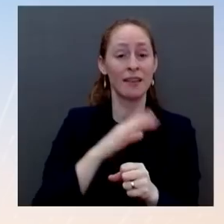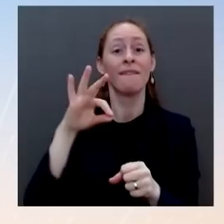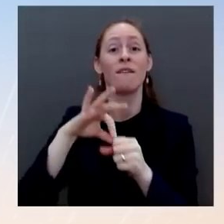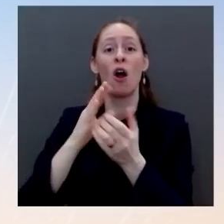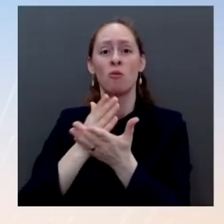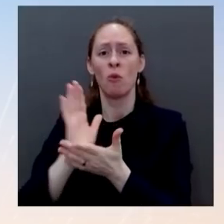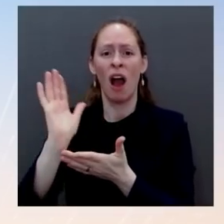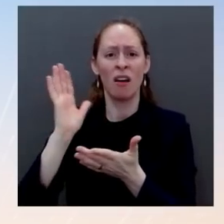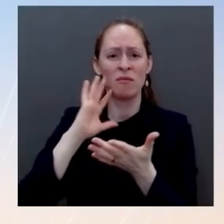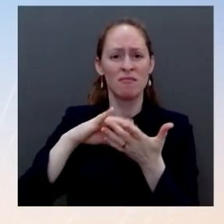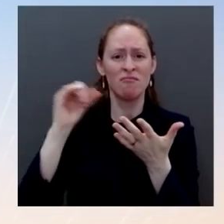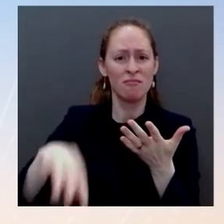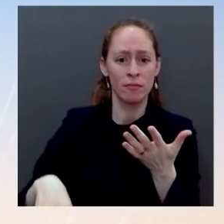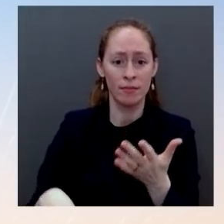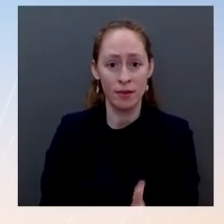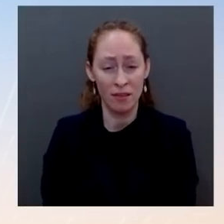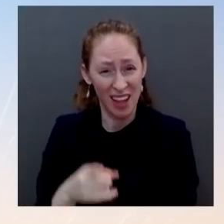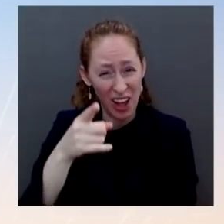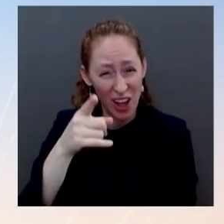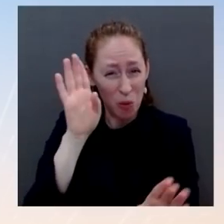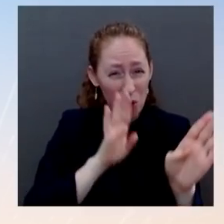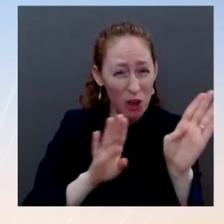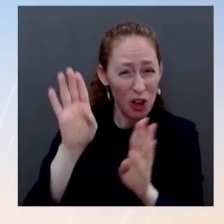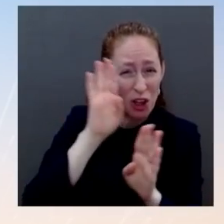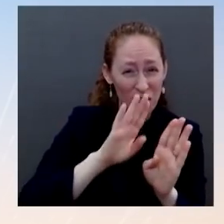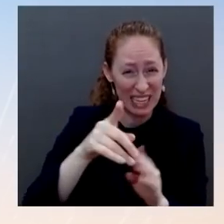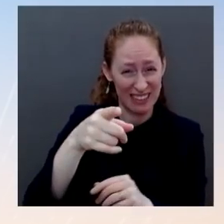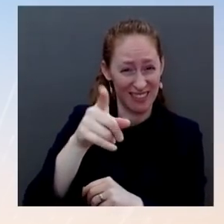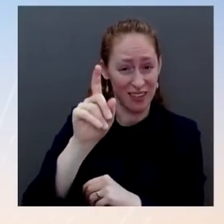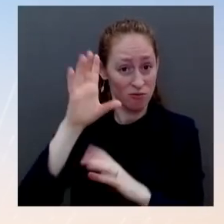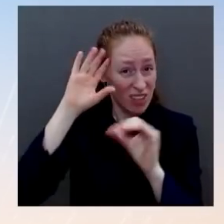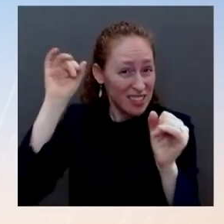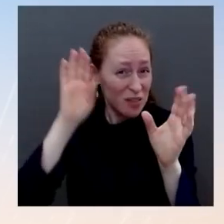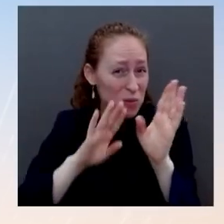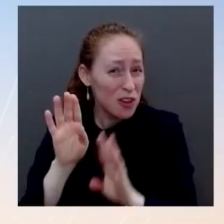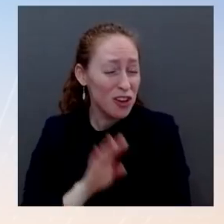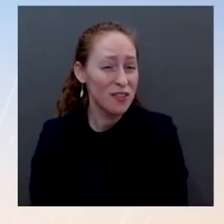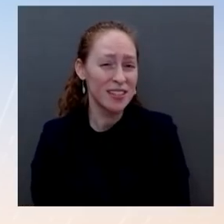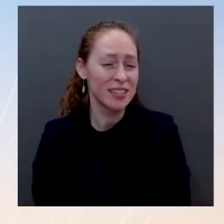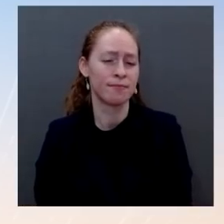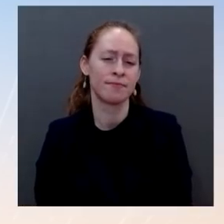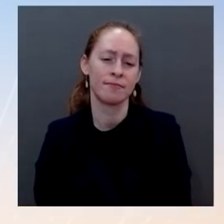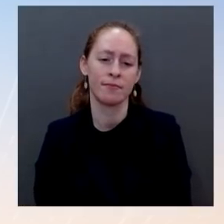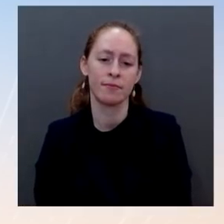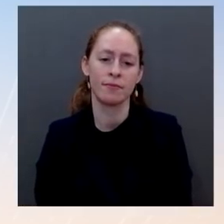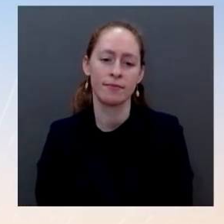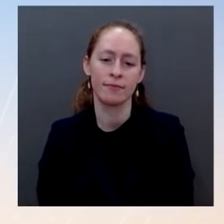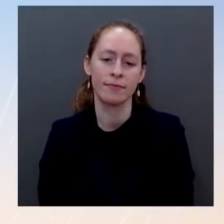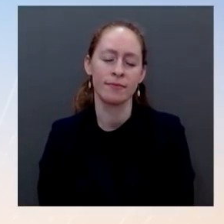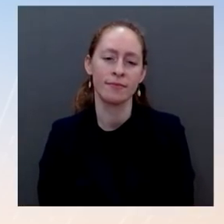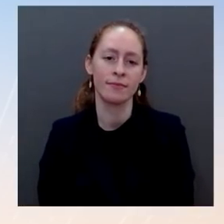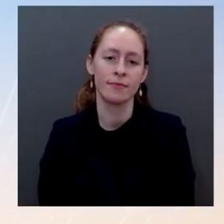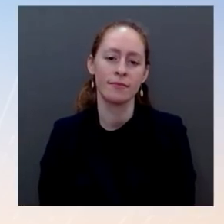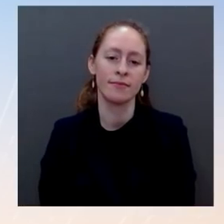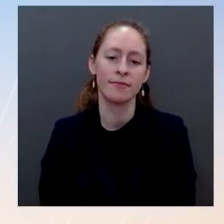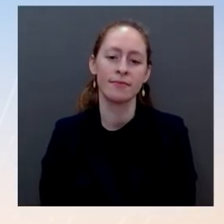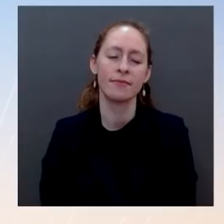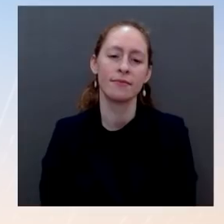and signed into law and calling out, as Congressman Swalwell has, the fact that opposition -- the four times that Republicans in Congress --